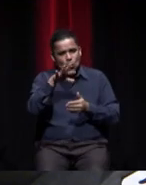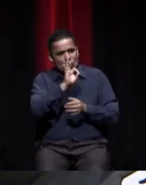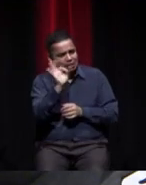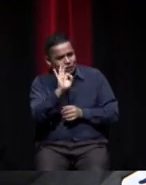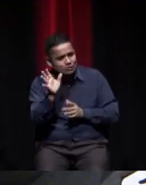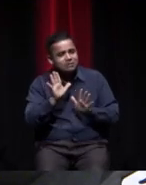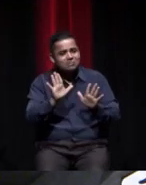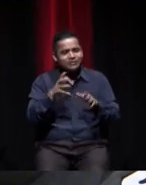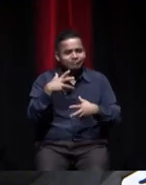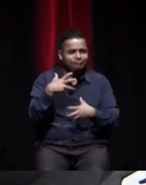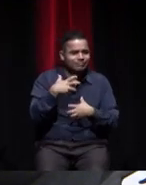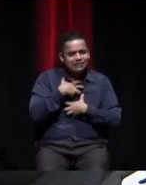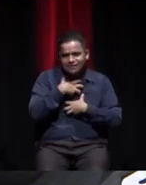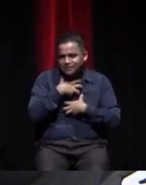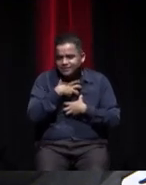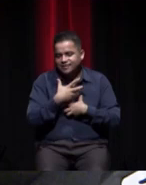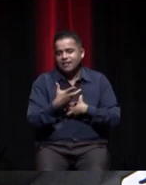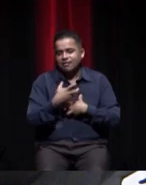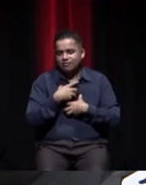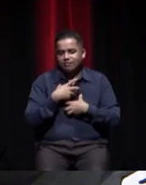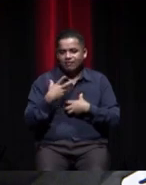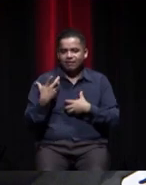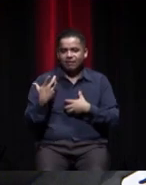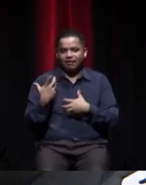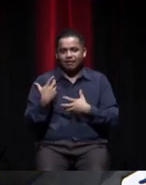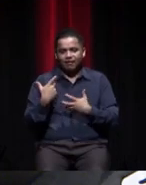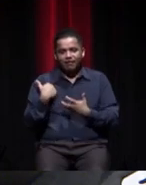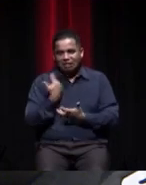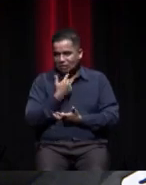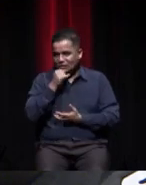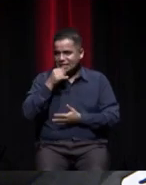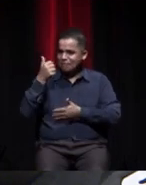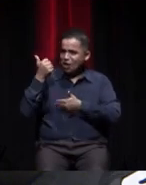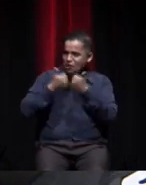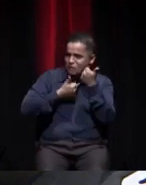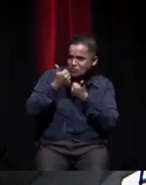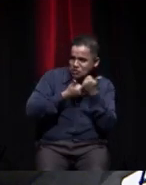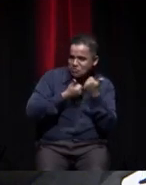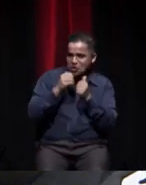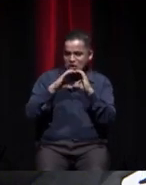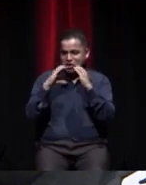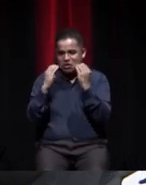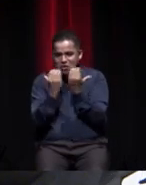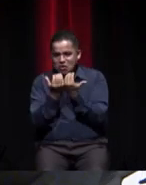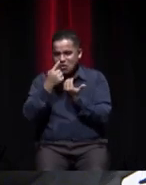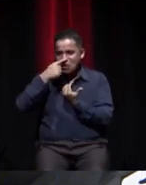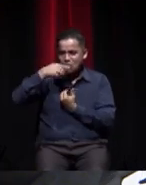you're playing in Pacaembu and Morumbi, and the bleachers are full.